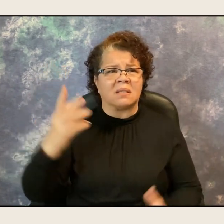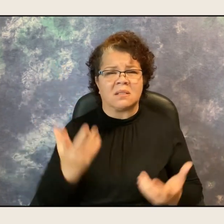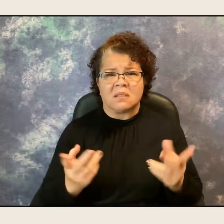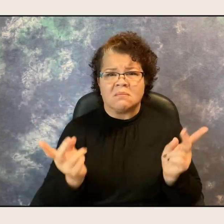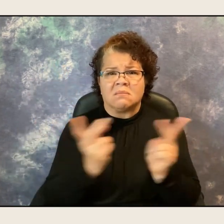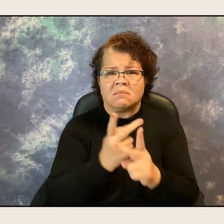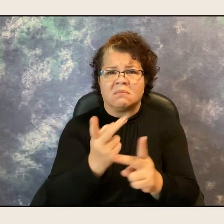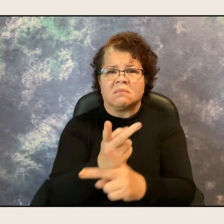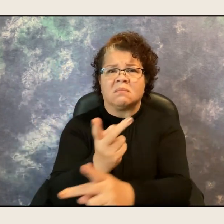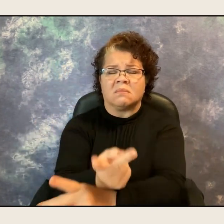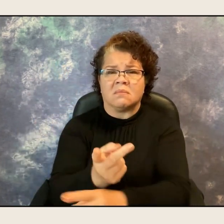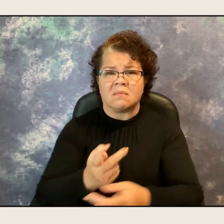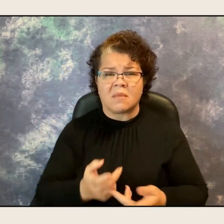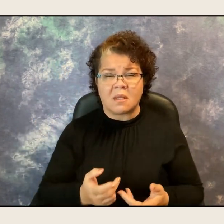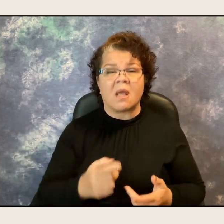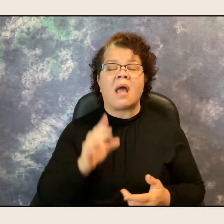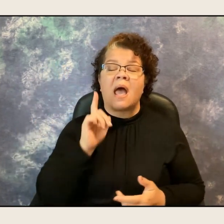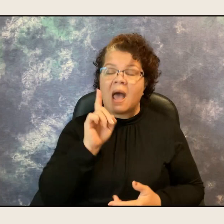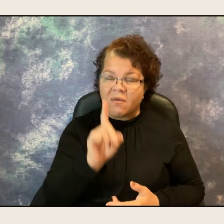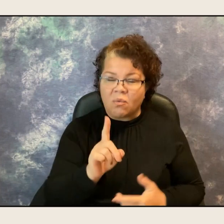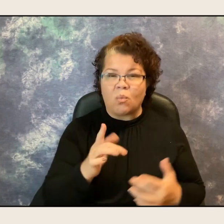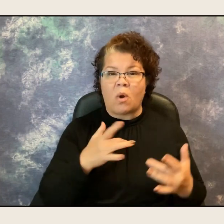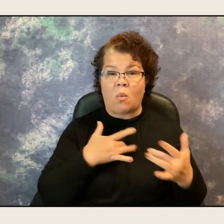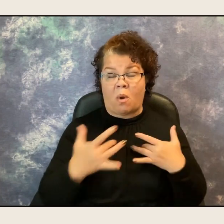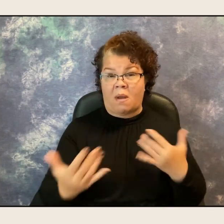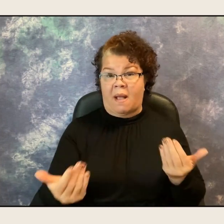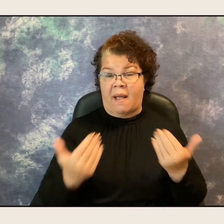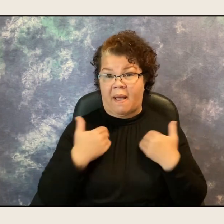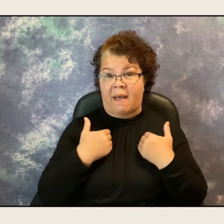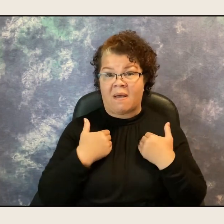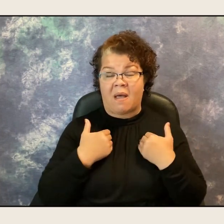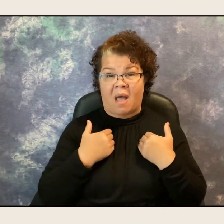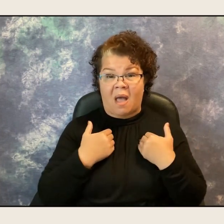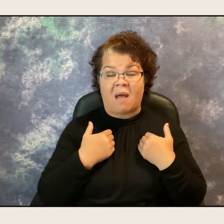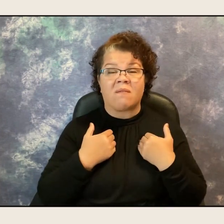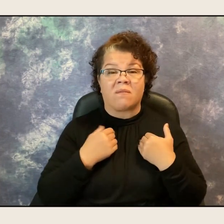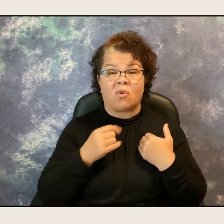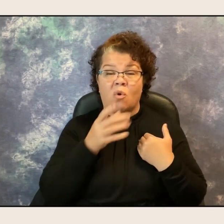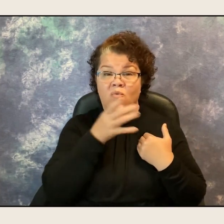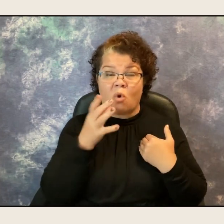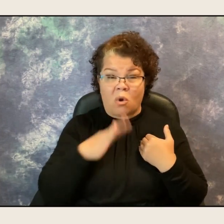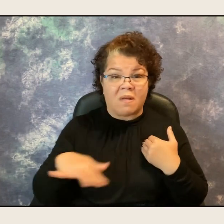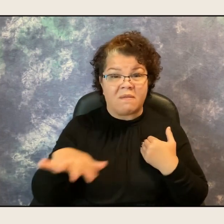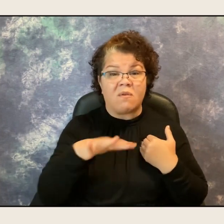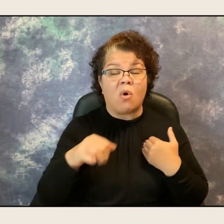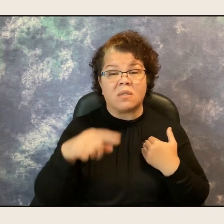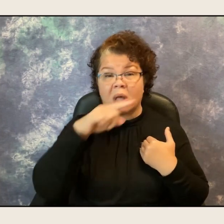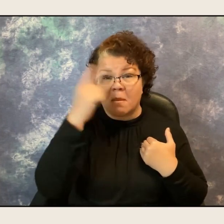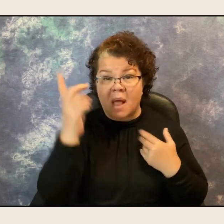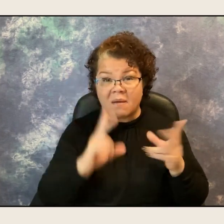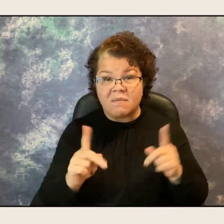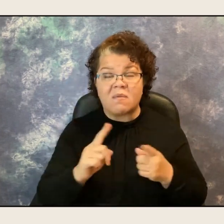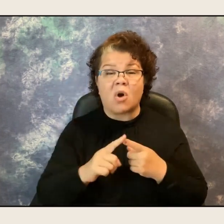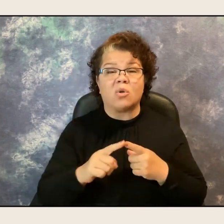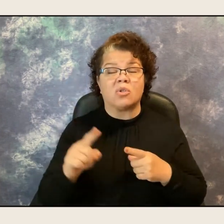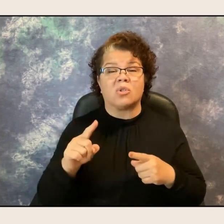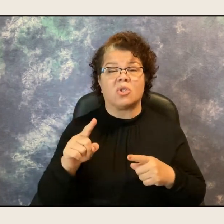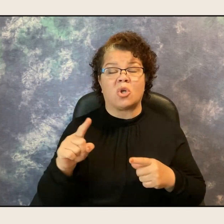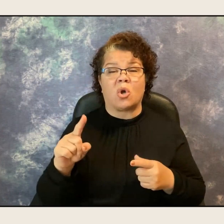one worry that I have is rural folks, Black folks, lower income earners, and disabled folks,